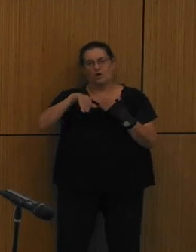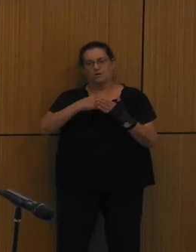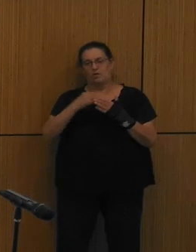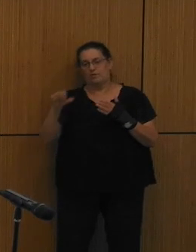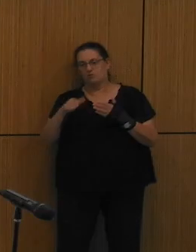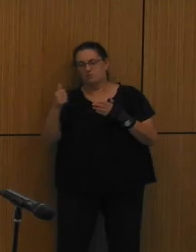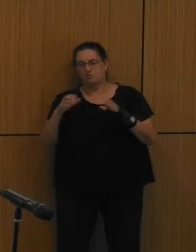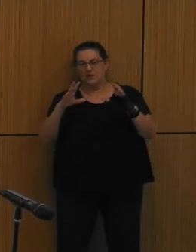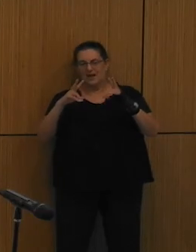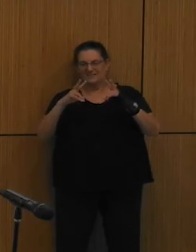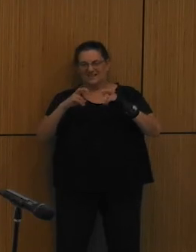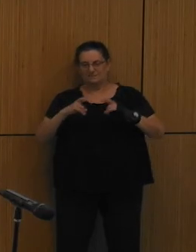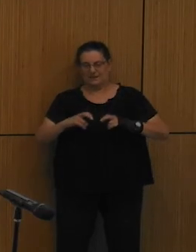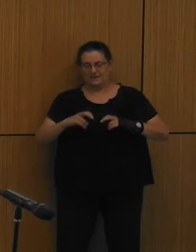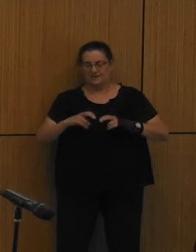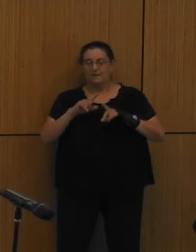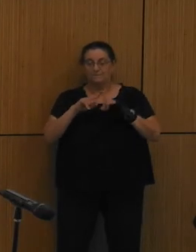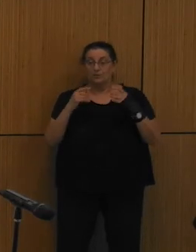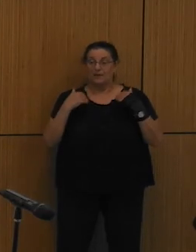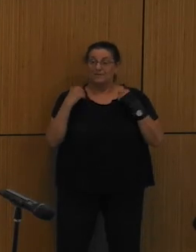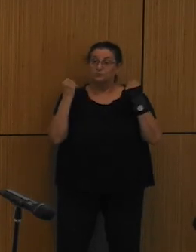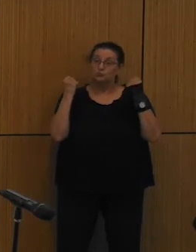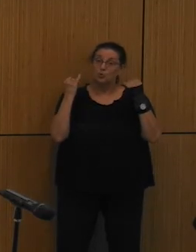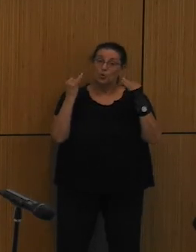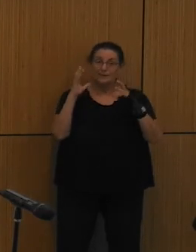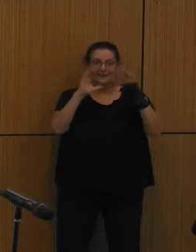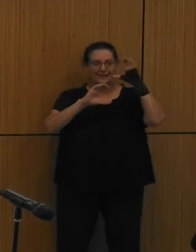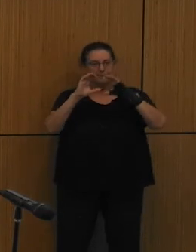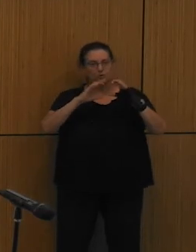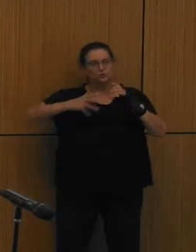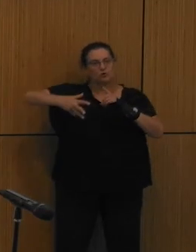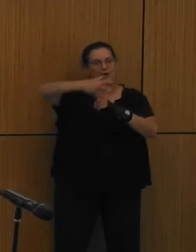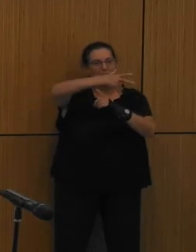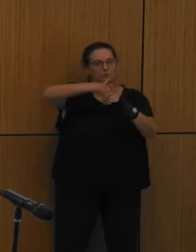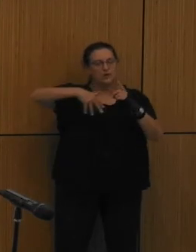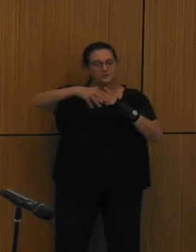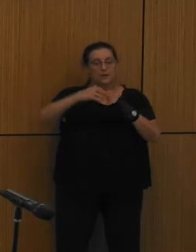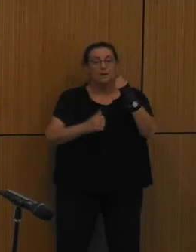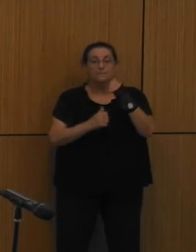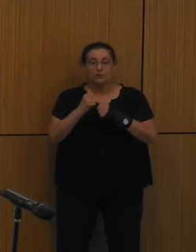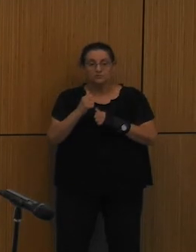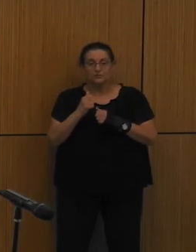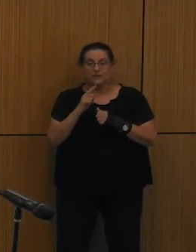The key thing though is we have a tremendous number of chemicals around us. The vast majority of them are harmful, harmless.